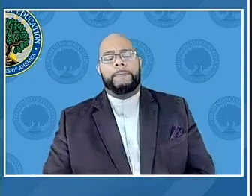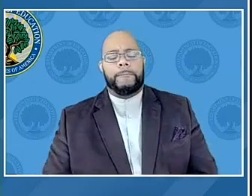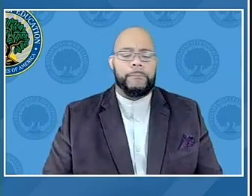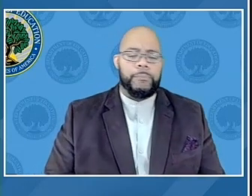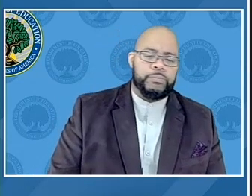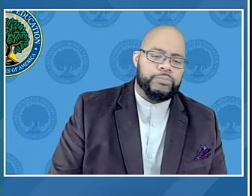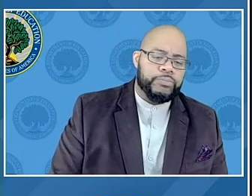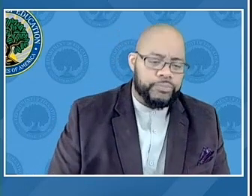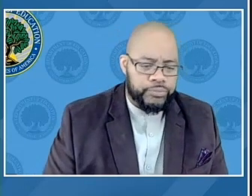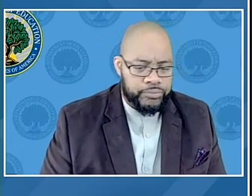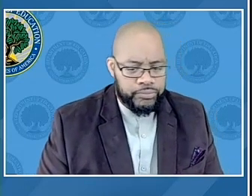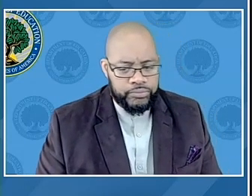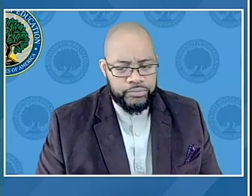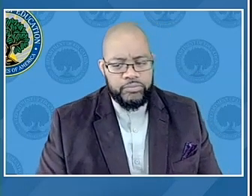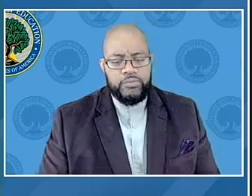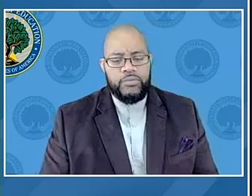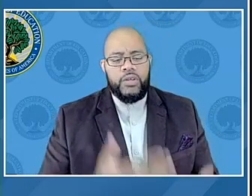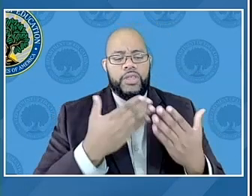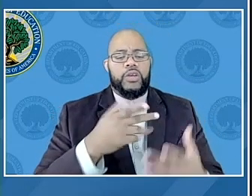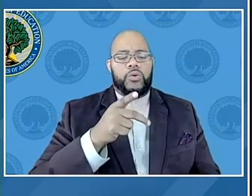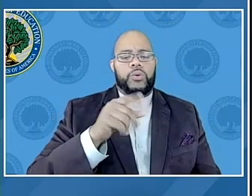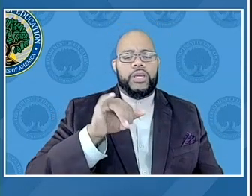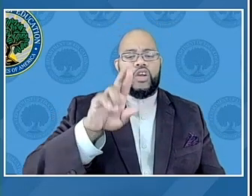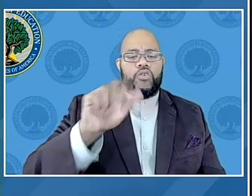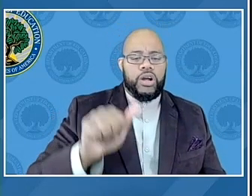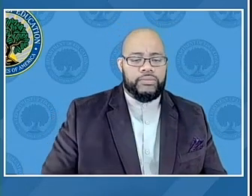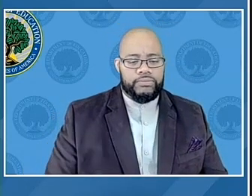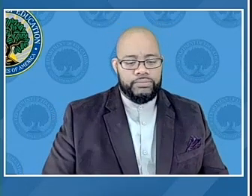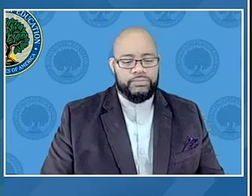Thank you, Kyra. Next we have Ashley.